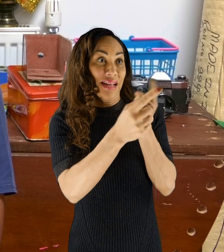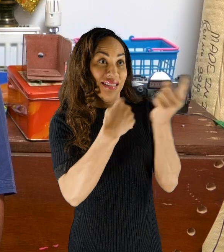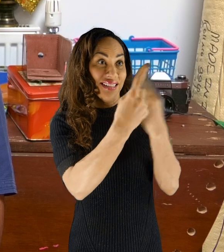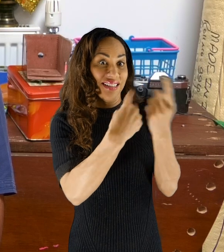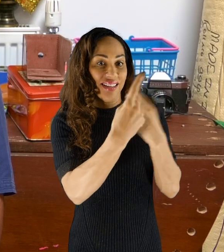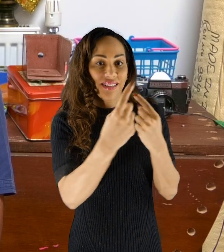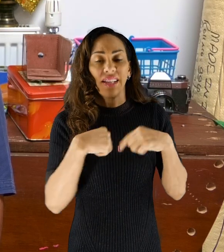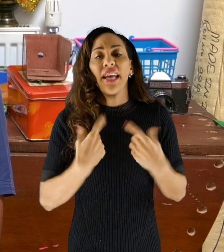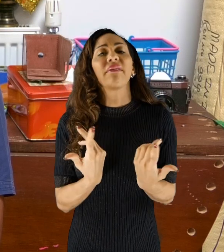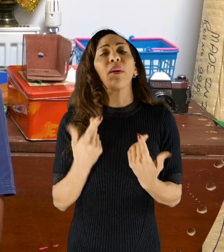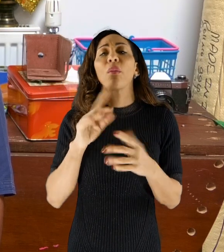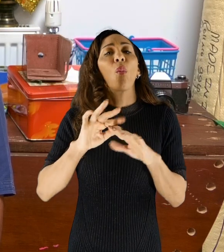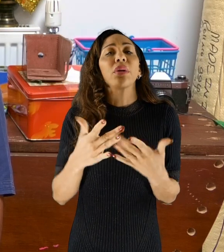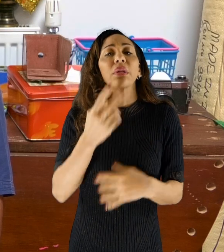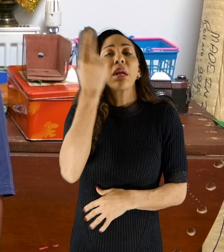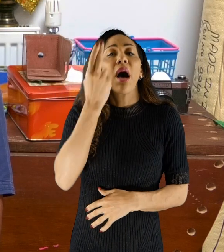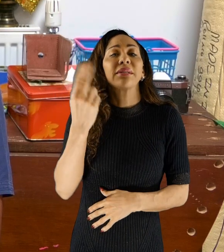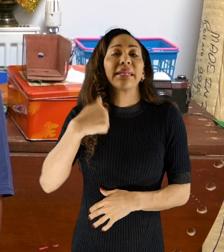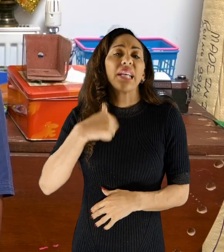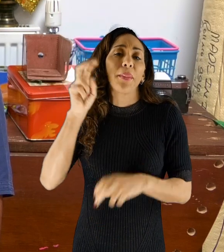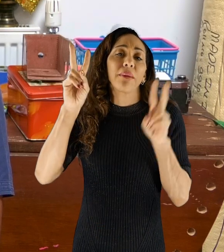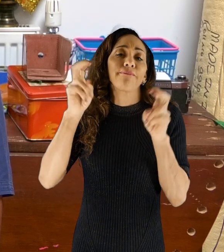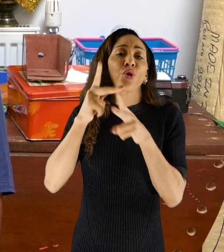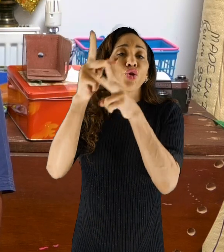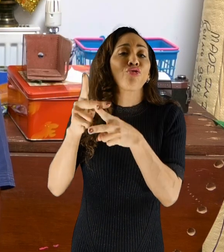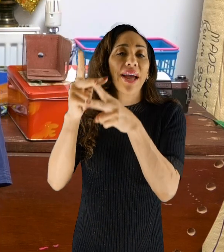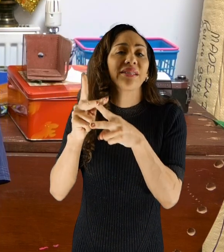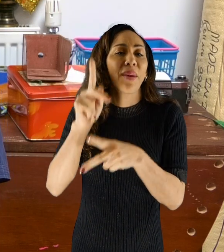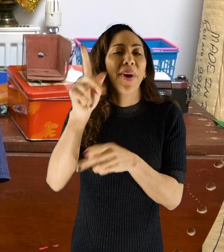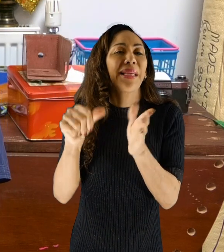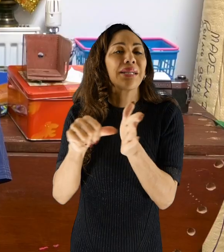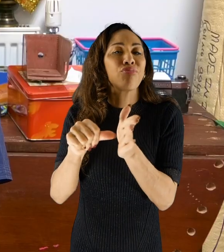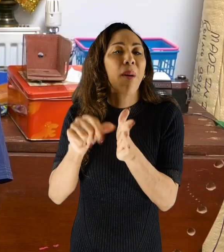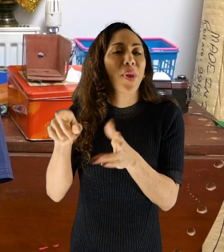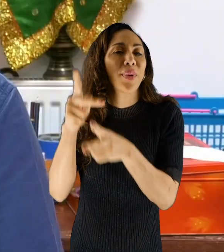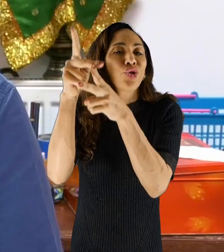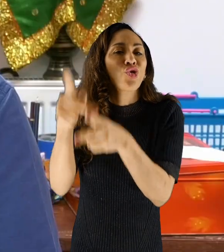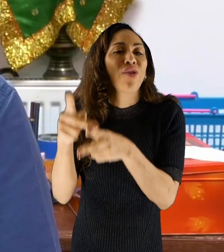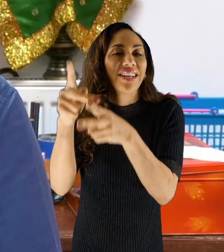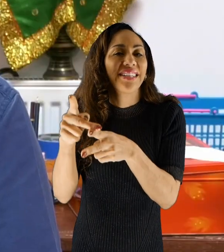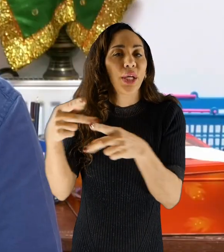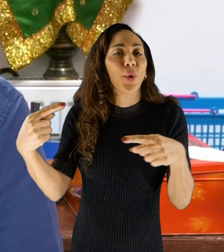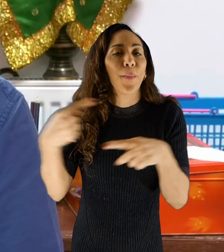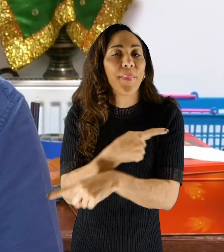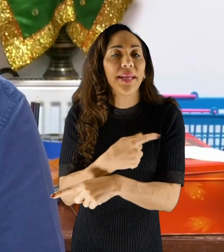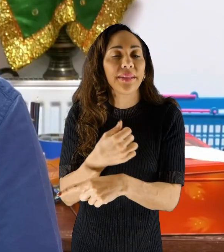The only problem with being a curator though is you miss making art. So yeah, I think I'd probably